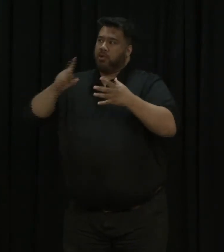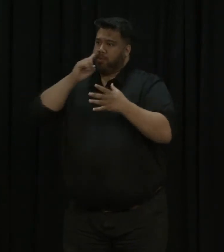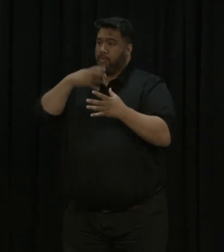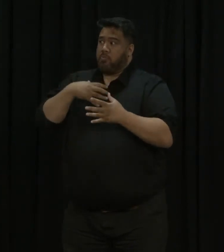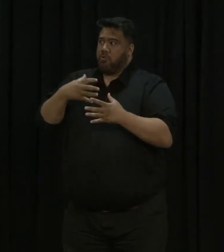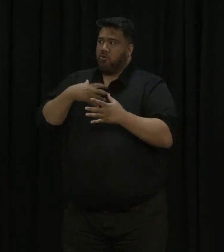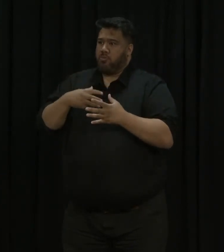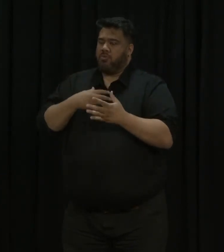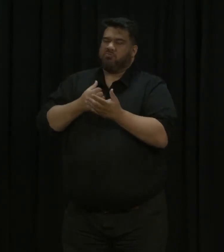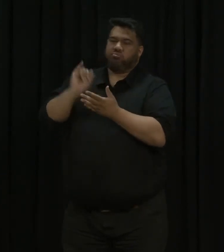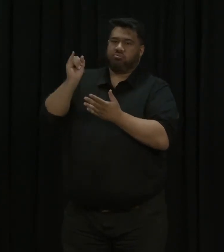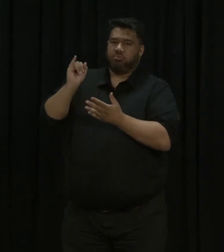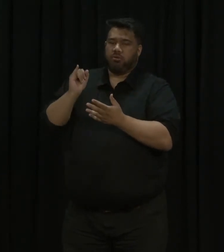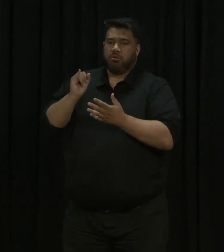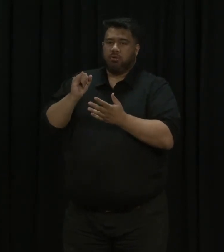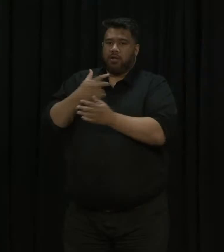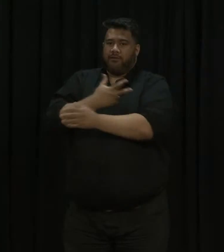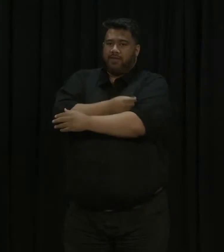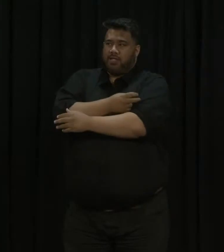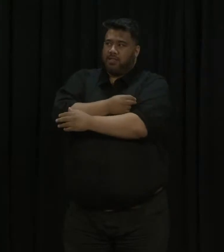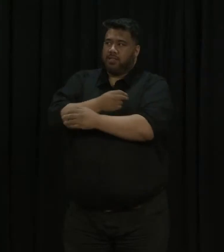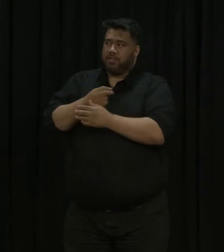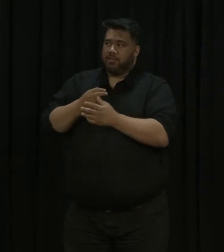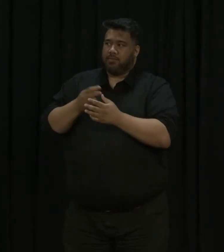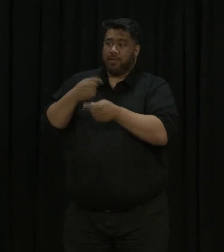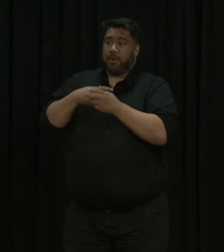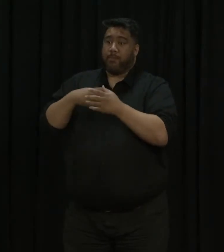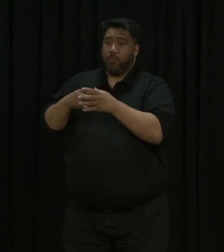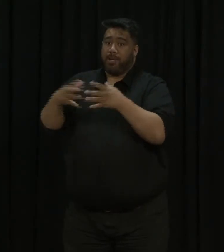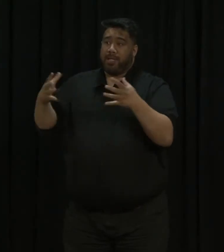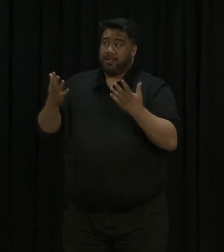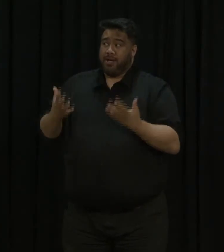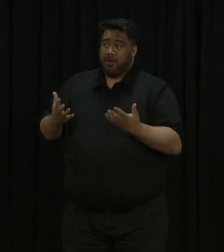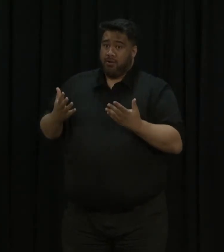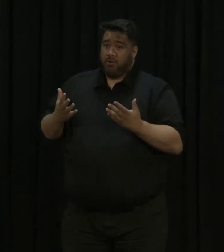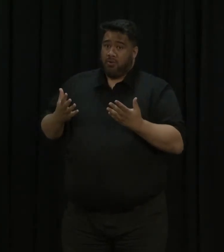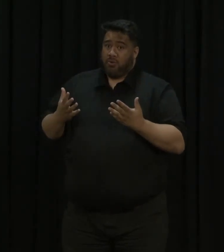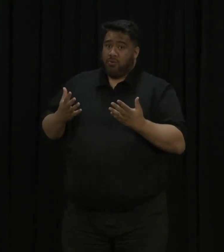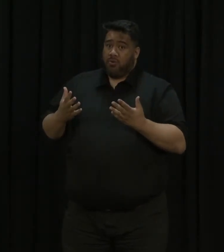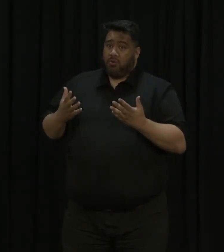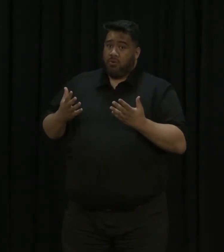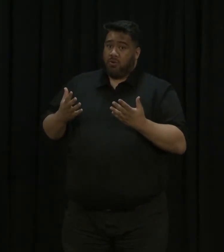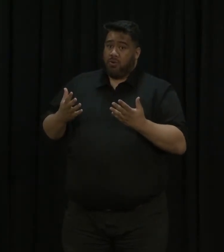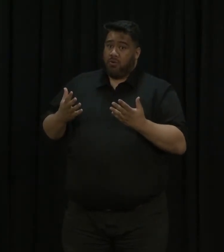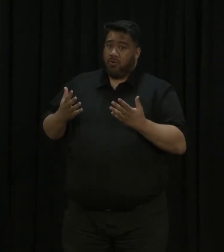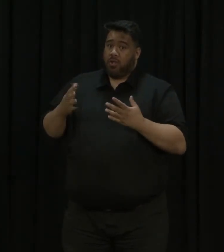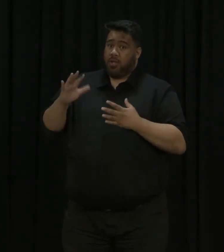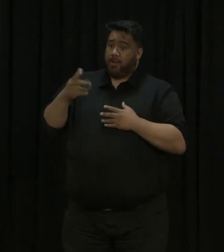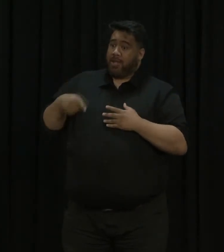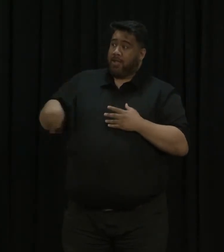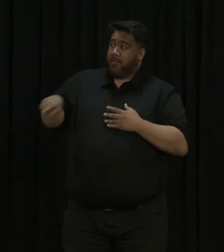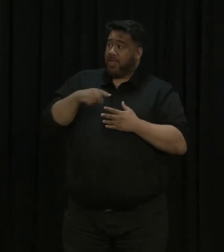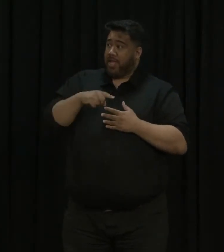or prevent people to be